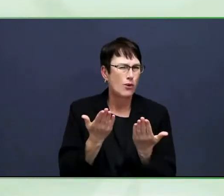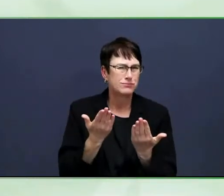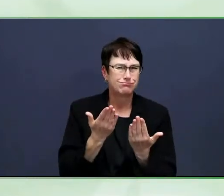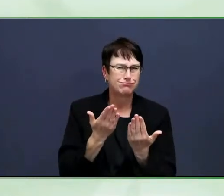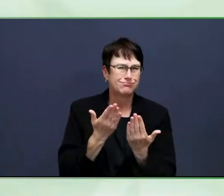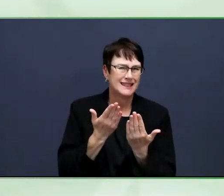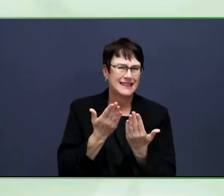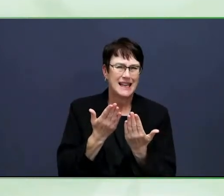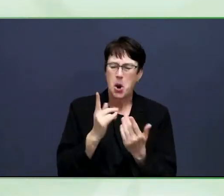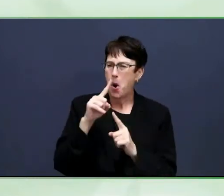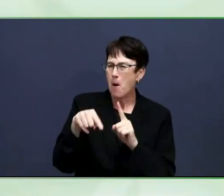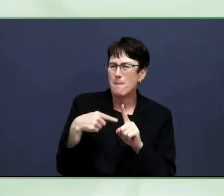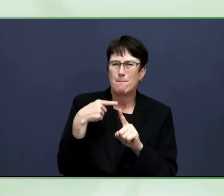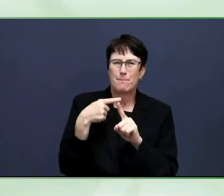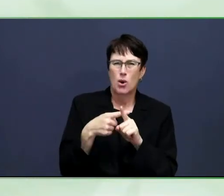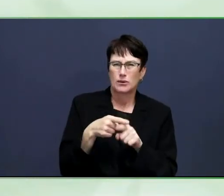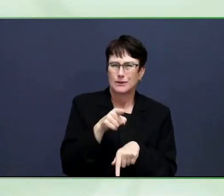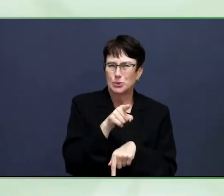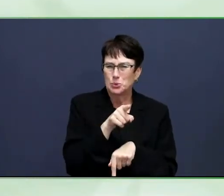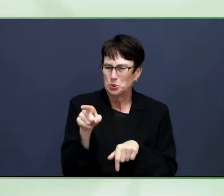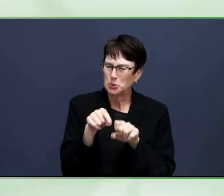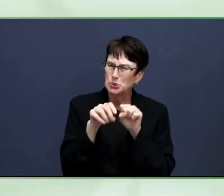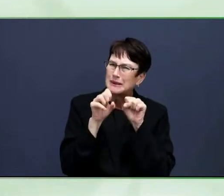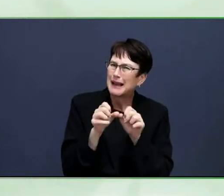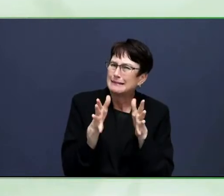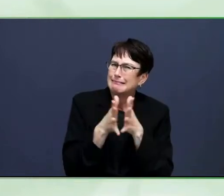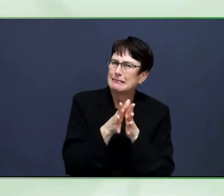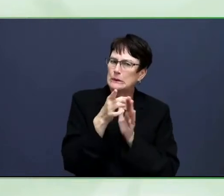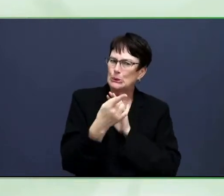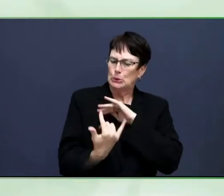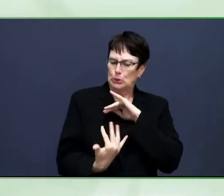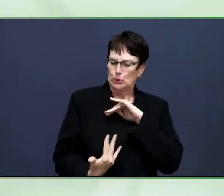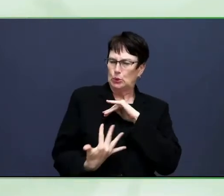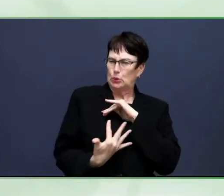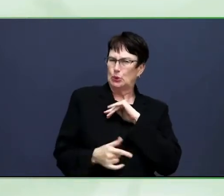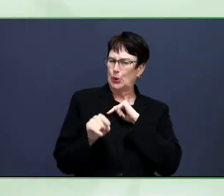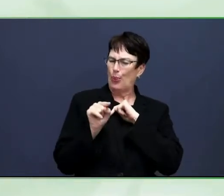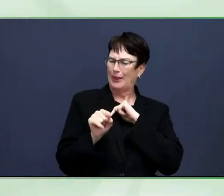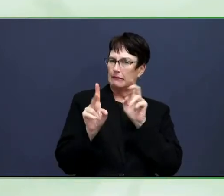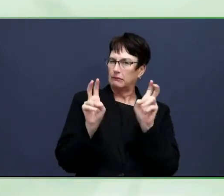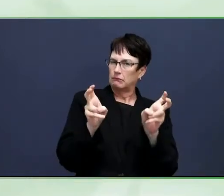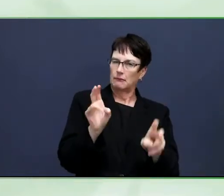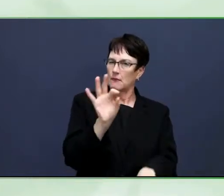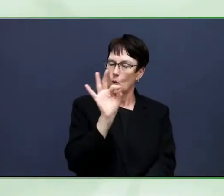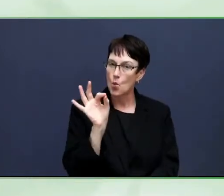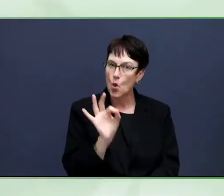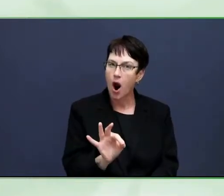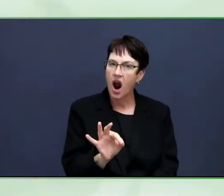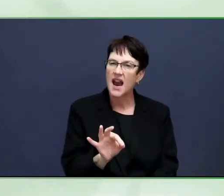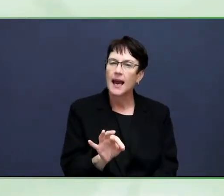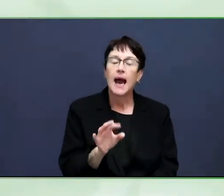about this issue. Then we will get into what is wrong and what we can do better. Samanta, do you want to start?